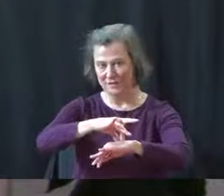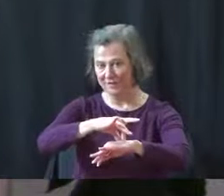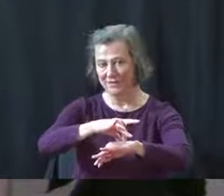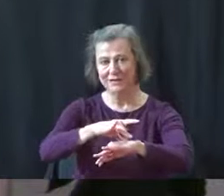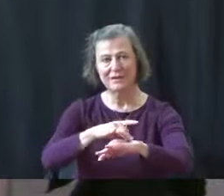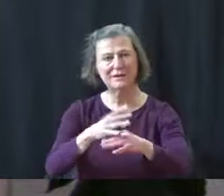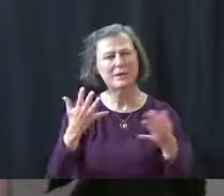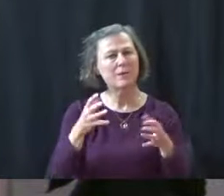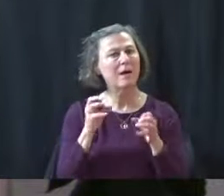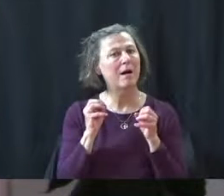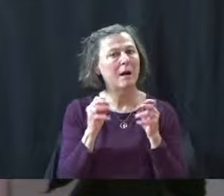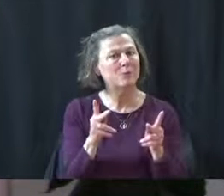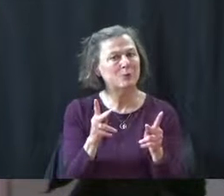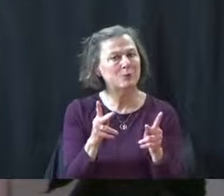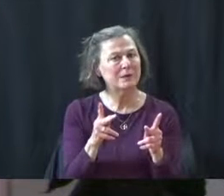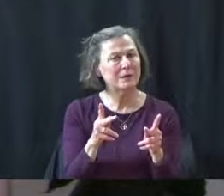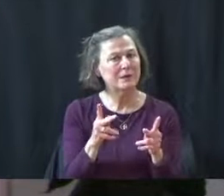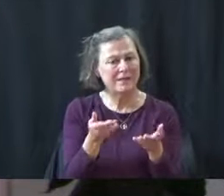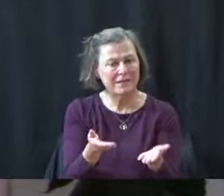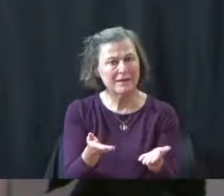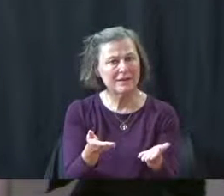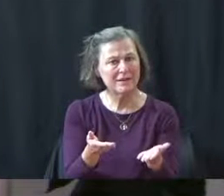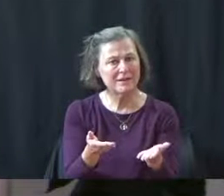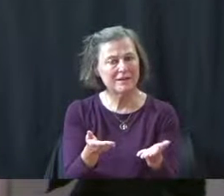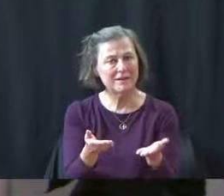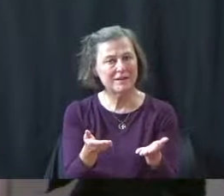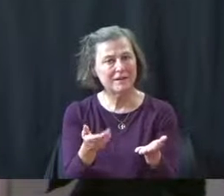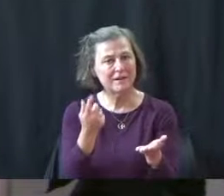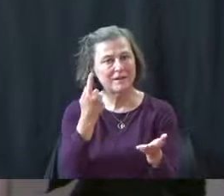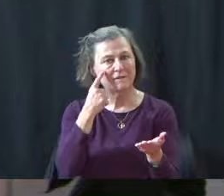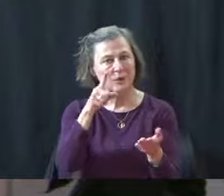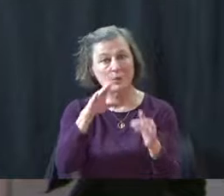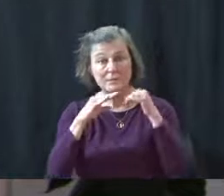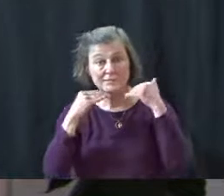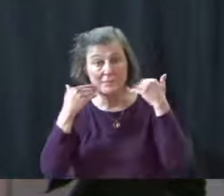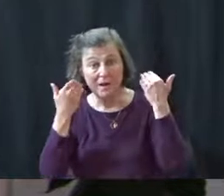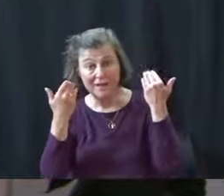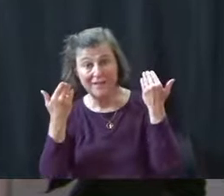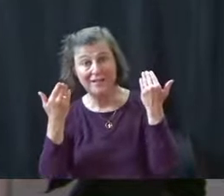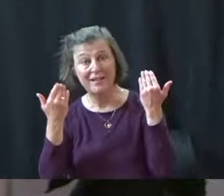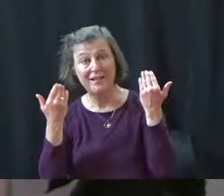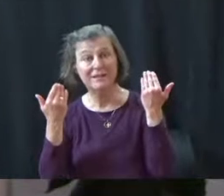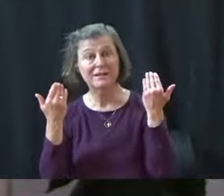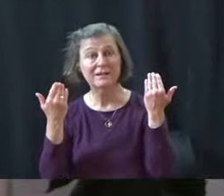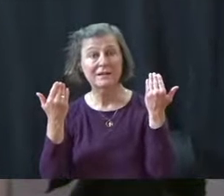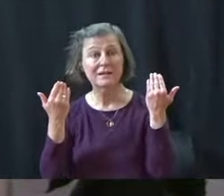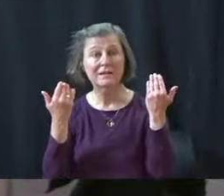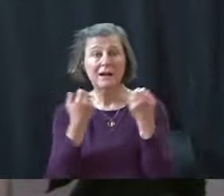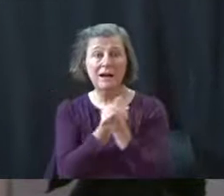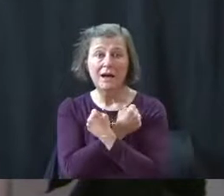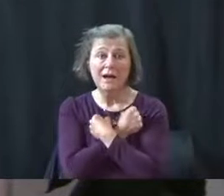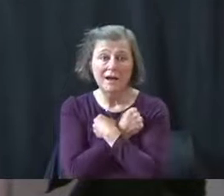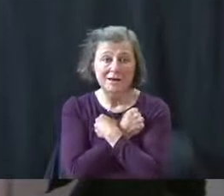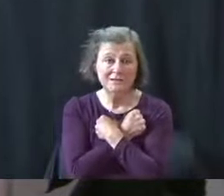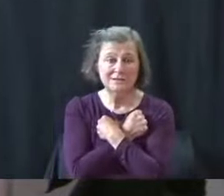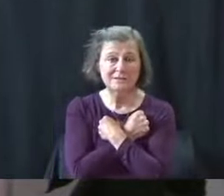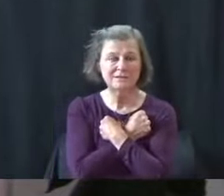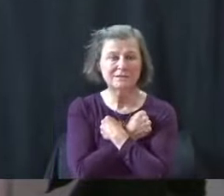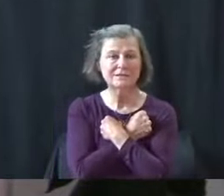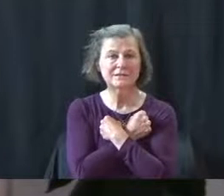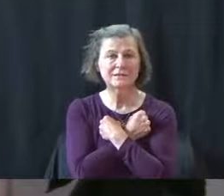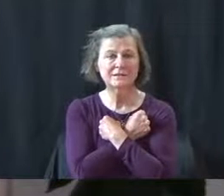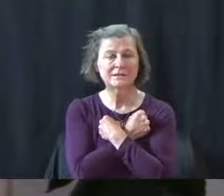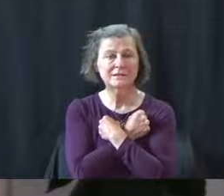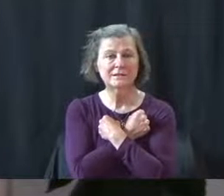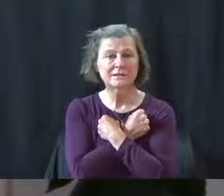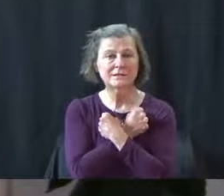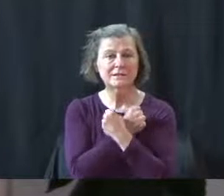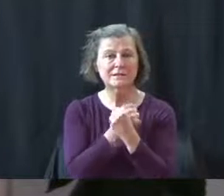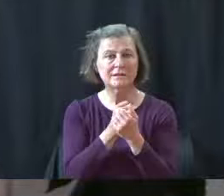What opportunities are there for you to smile and hug?